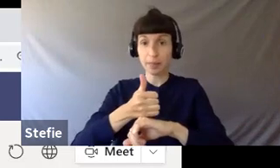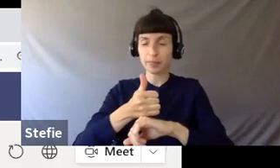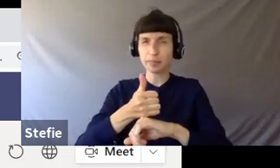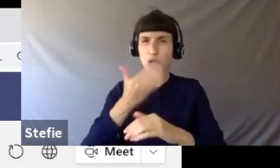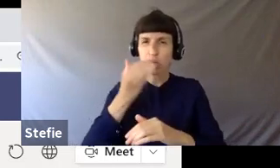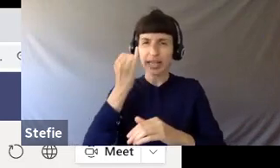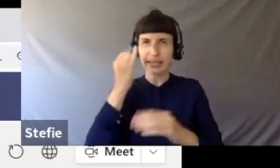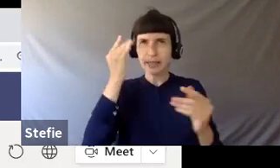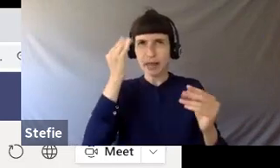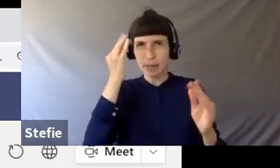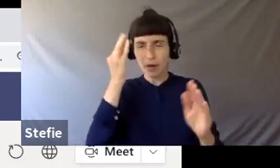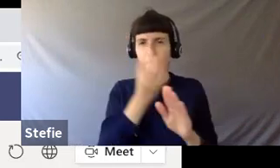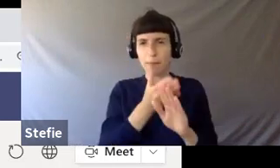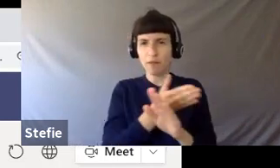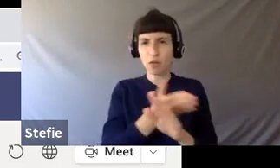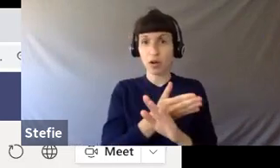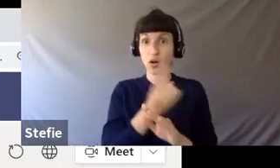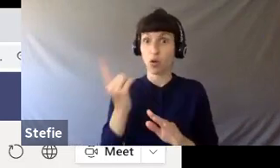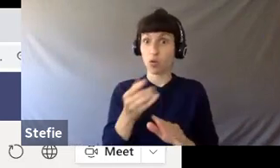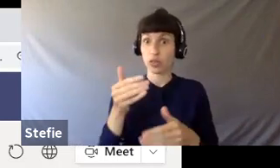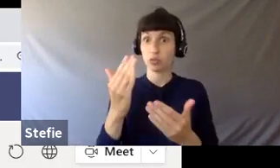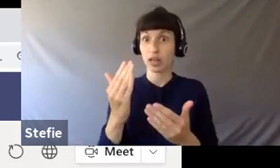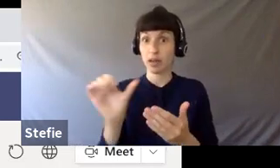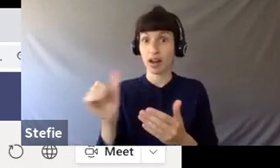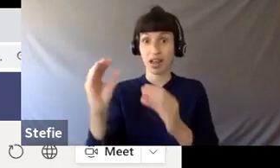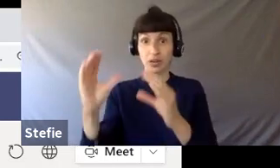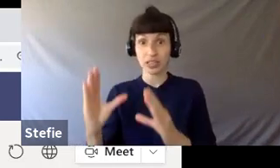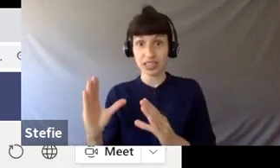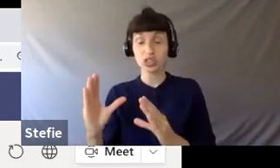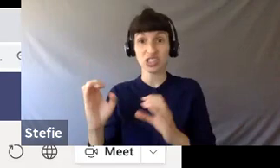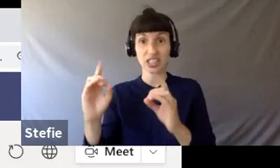so thinking about how you want to organize your team, we always recommend collaborate with others to do it.